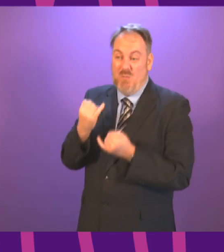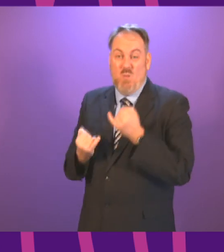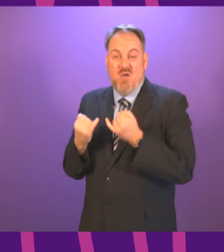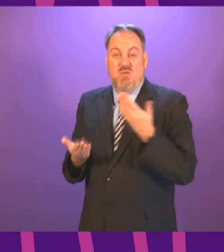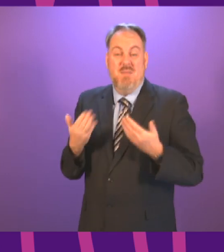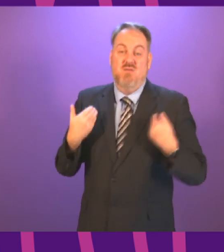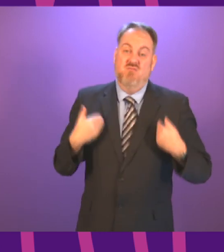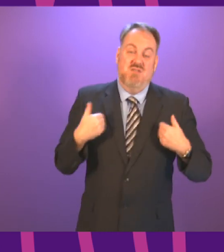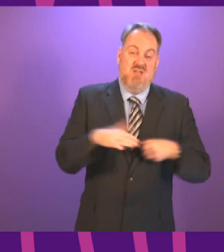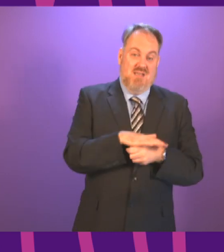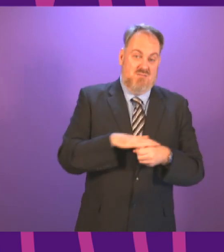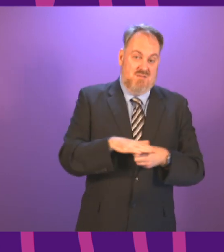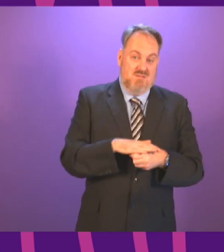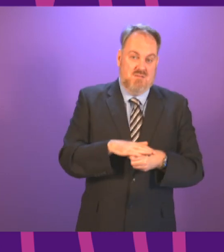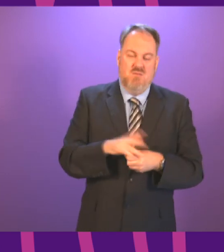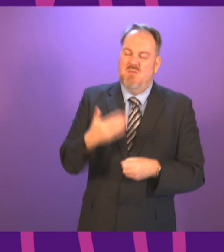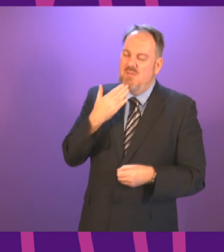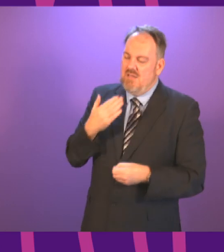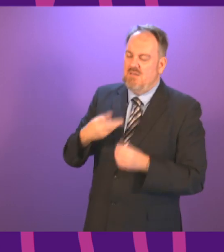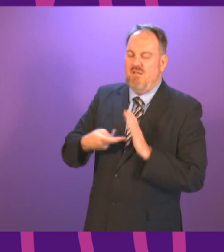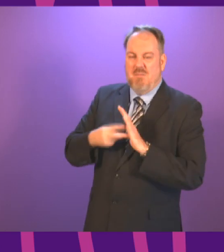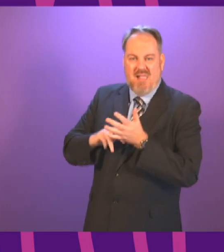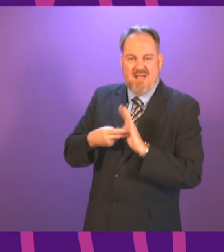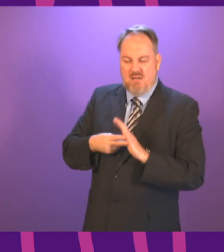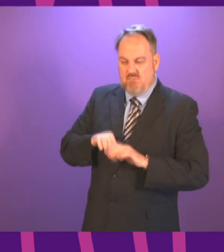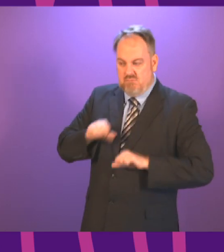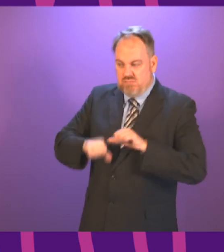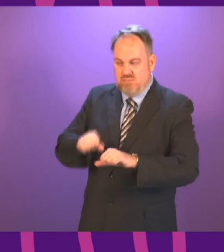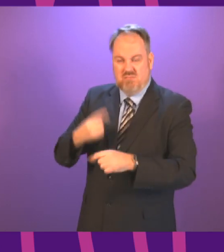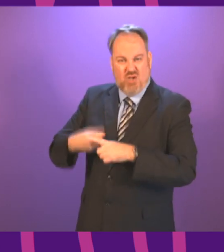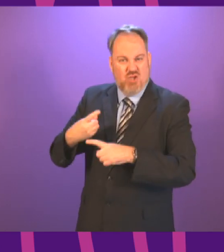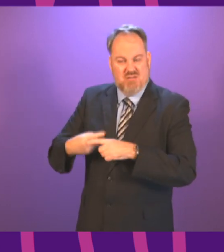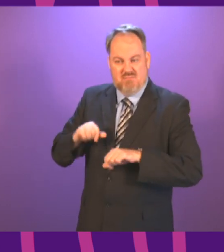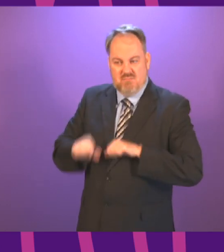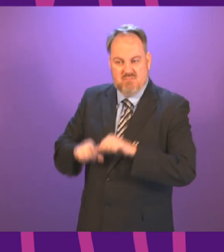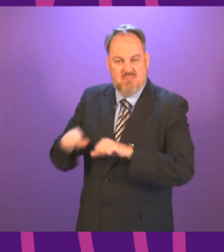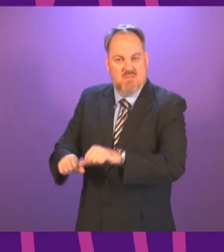Will the First Minister consider putting forward an urgent dental plan to prevent a two-tier